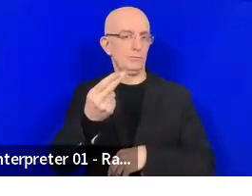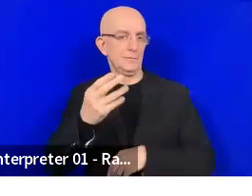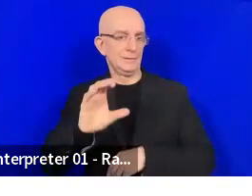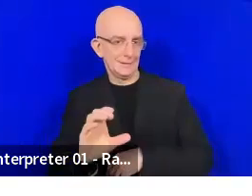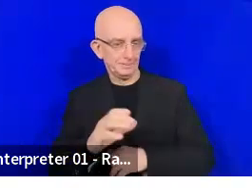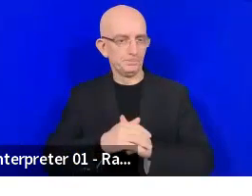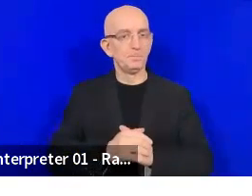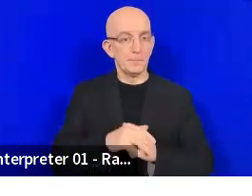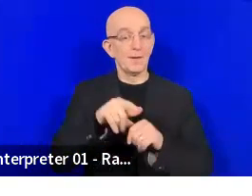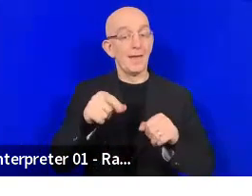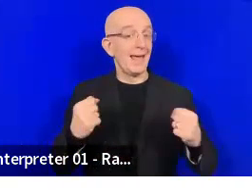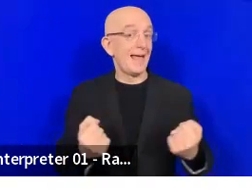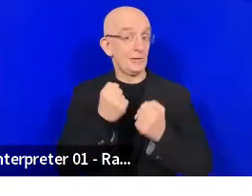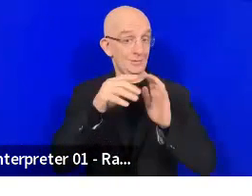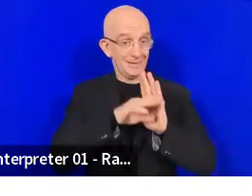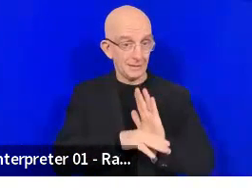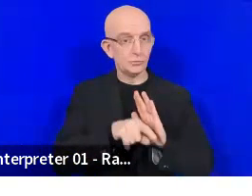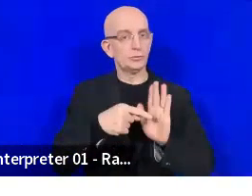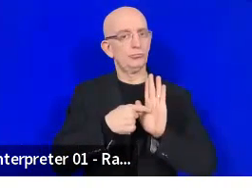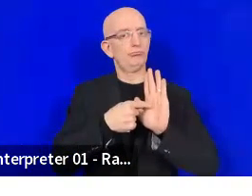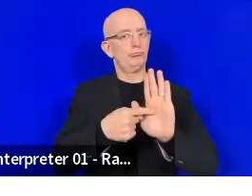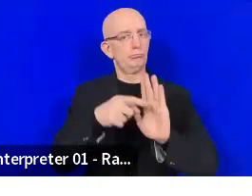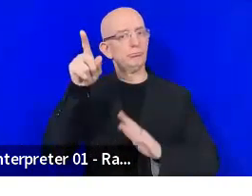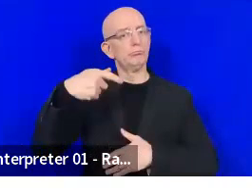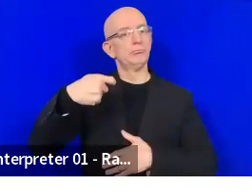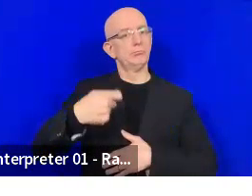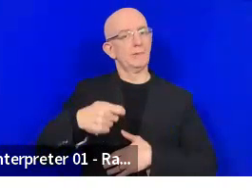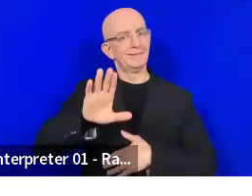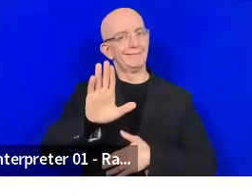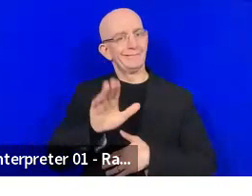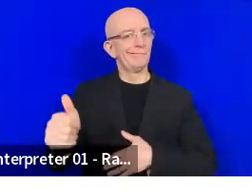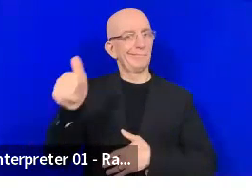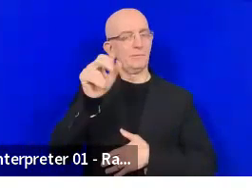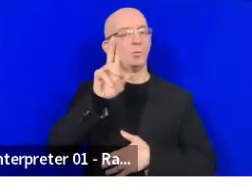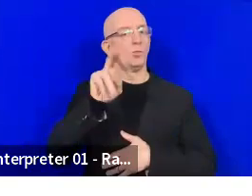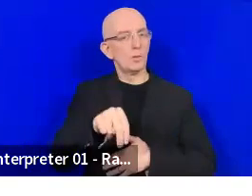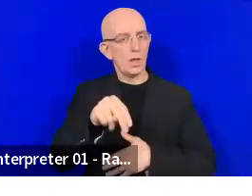who is coordinating all three of the high level meetings, and it will help to inform